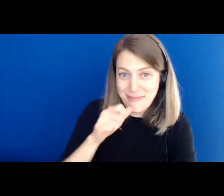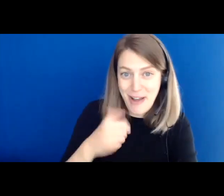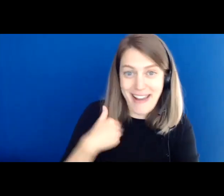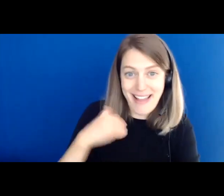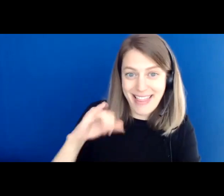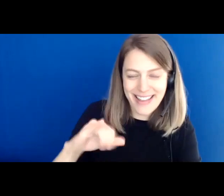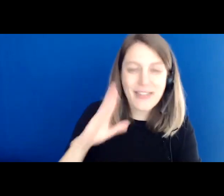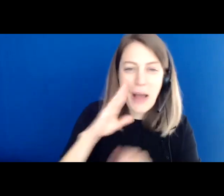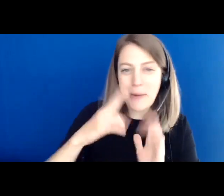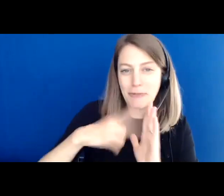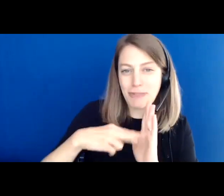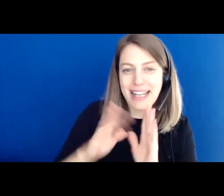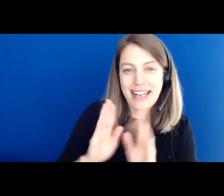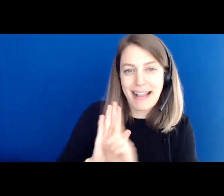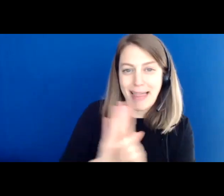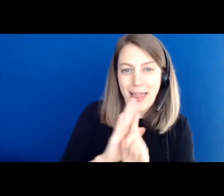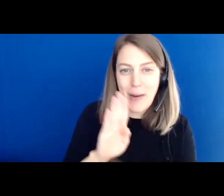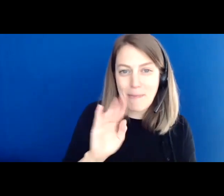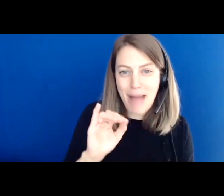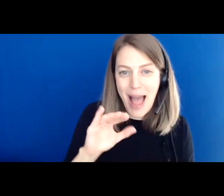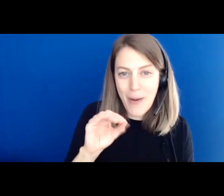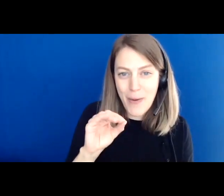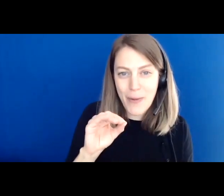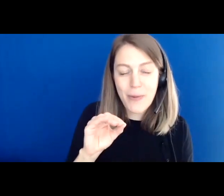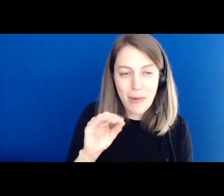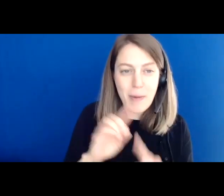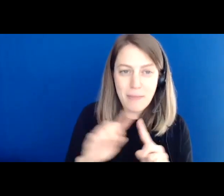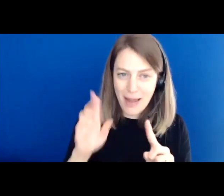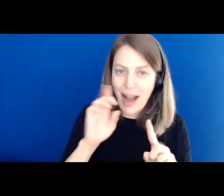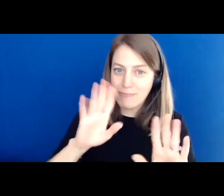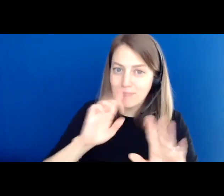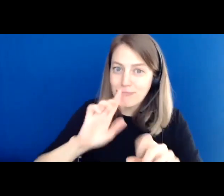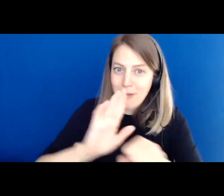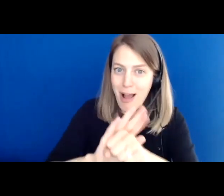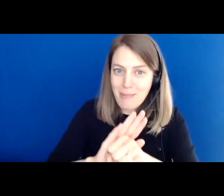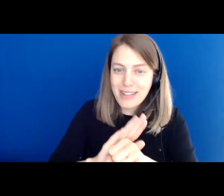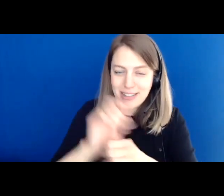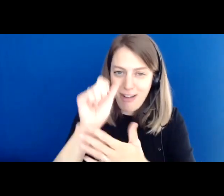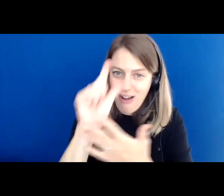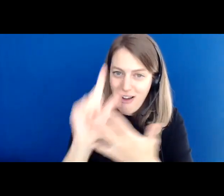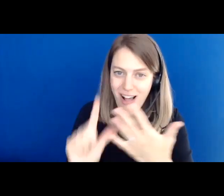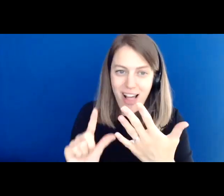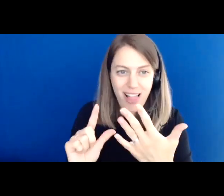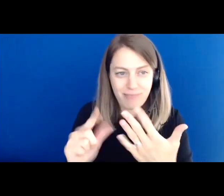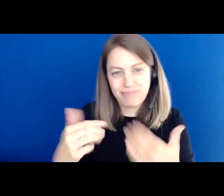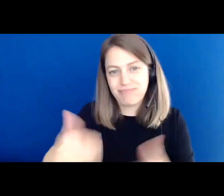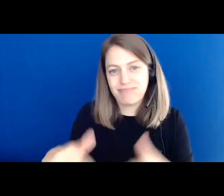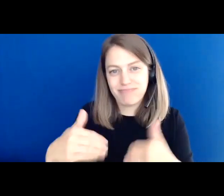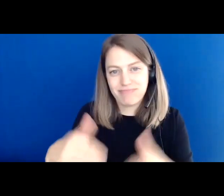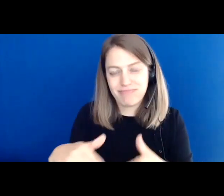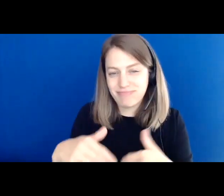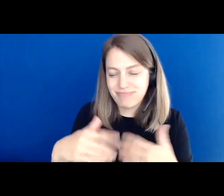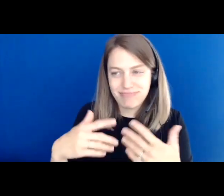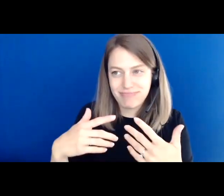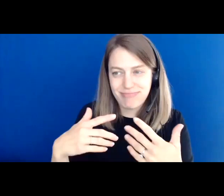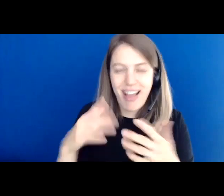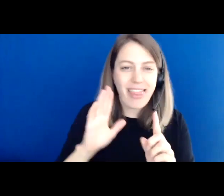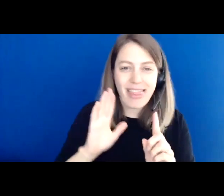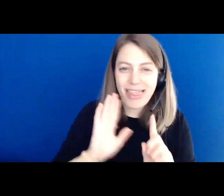but I can assure you that these bios only capture the smallest portion of